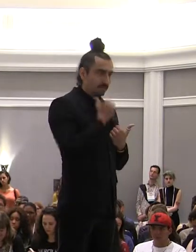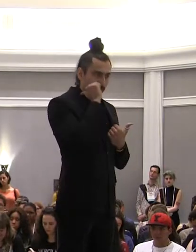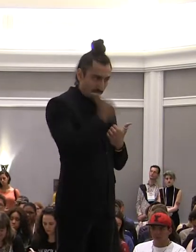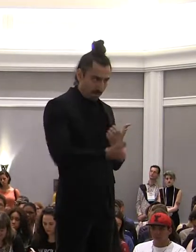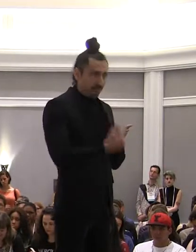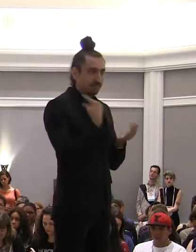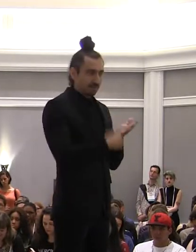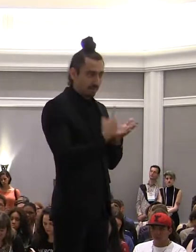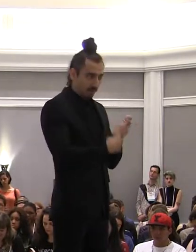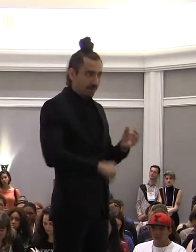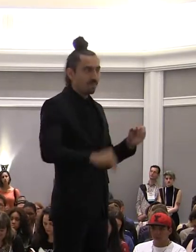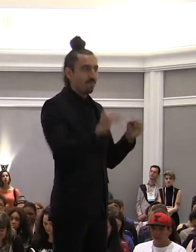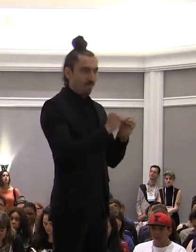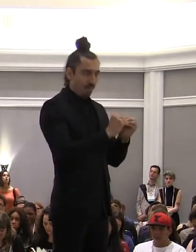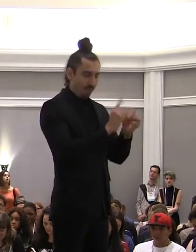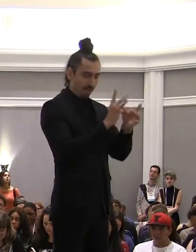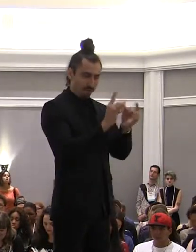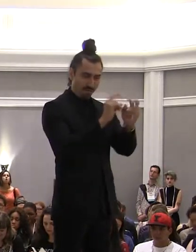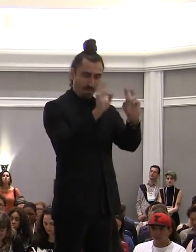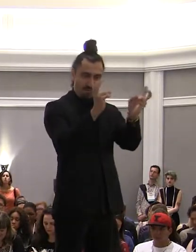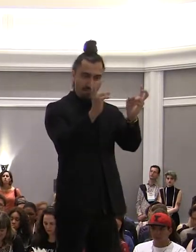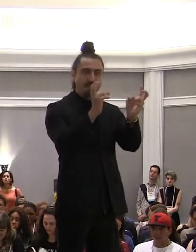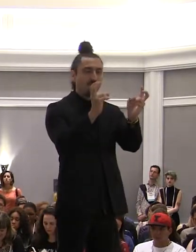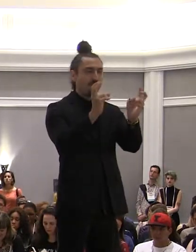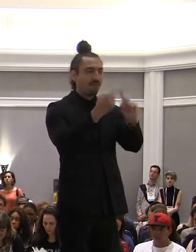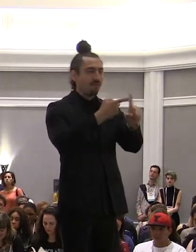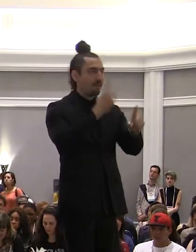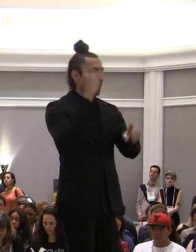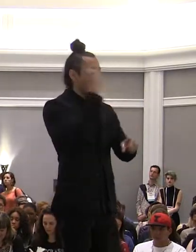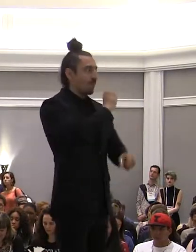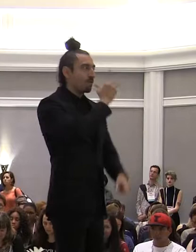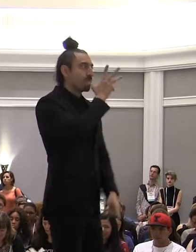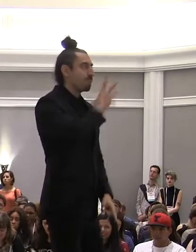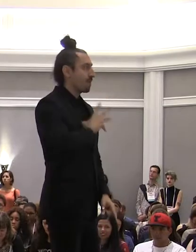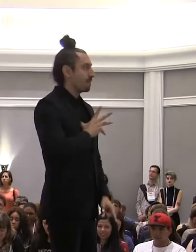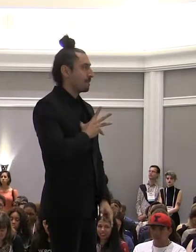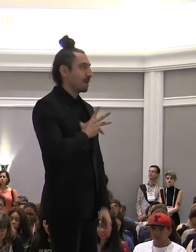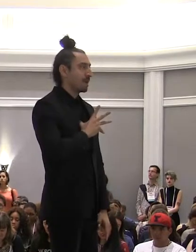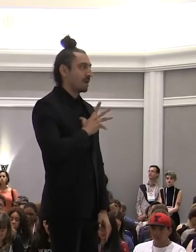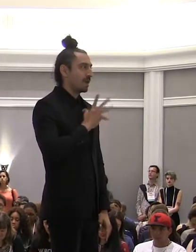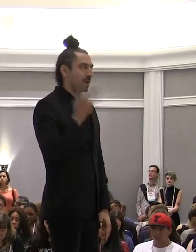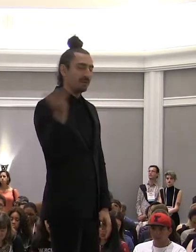that came from these beautiful women, and see some of their gorgeous portraits.